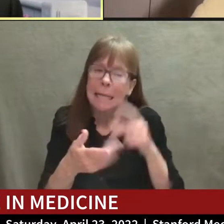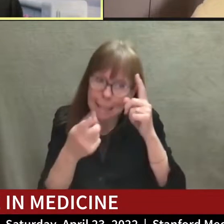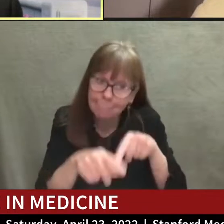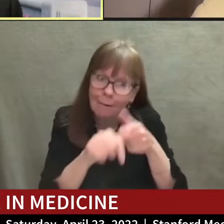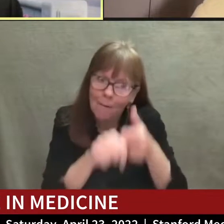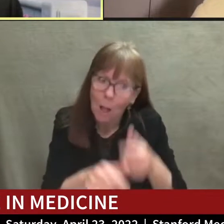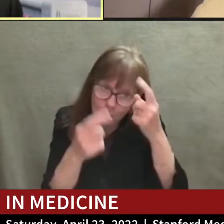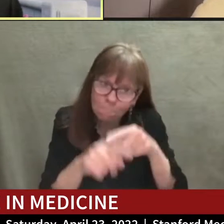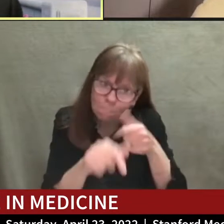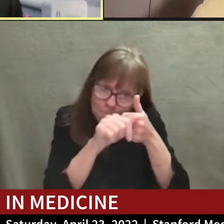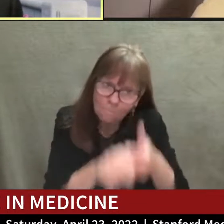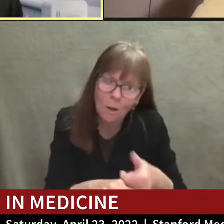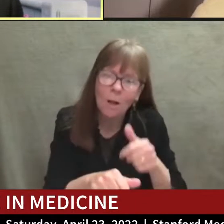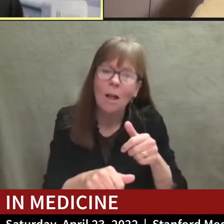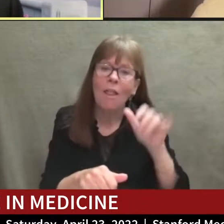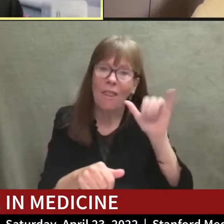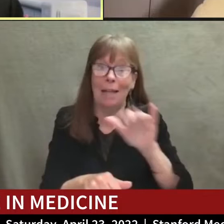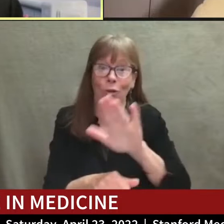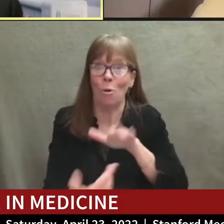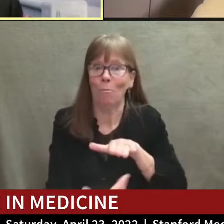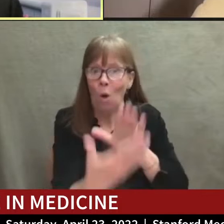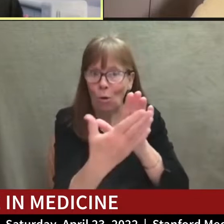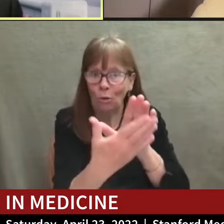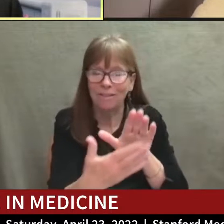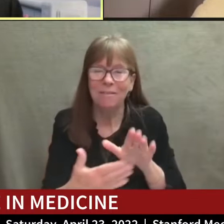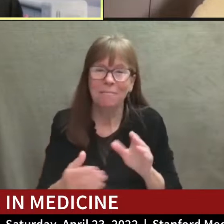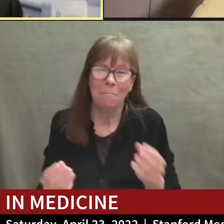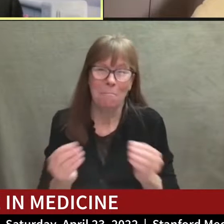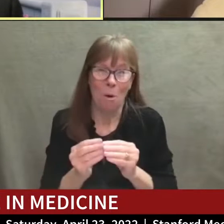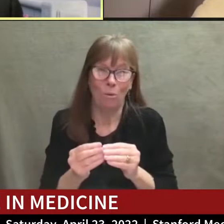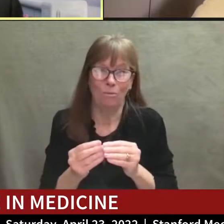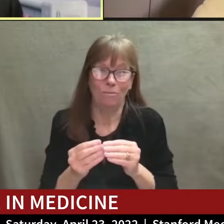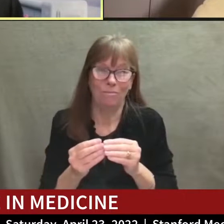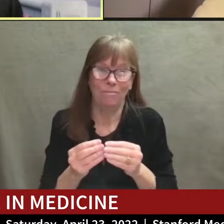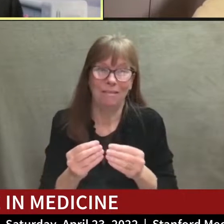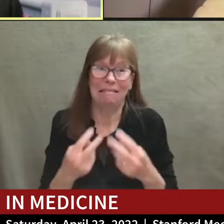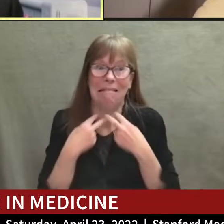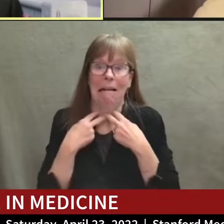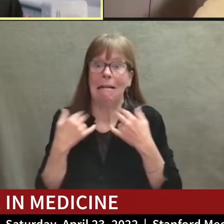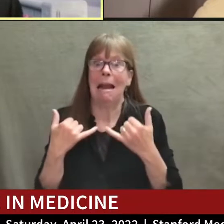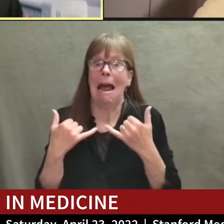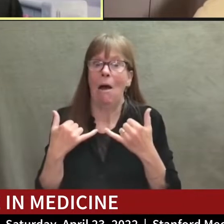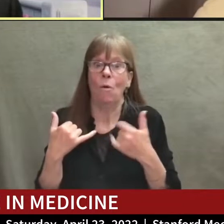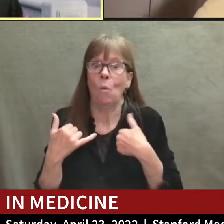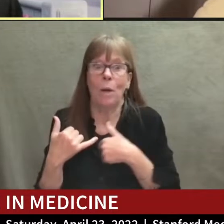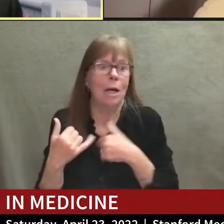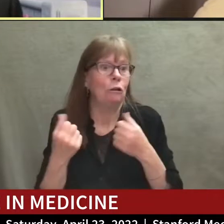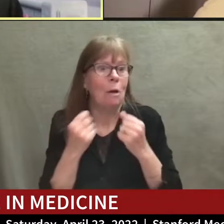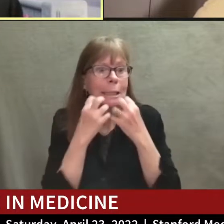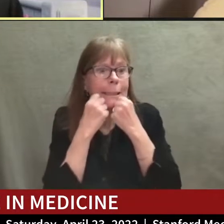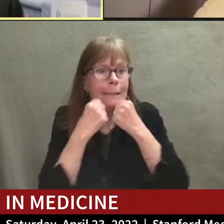which is what we’re stuck in now, where people wanna protect the system. You know,